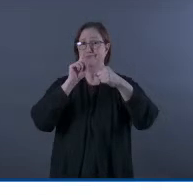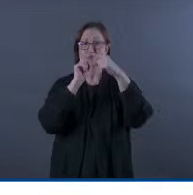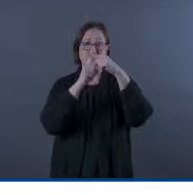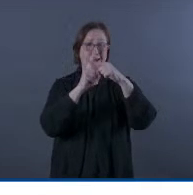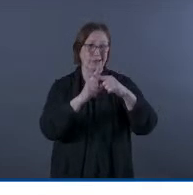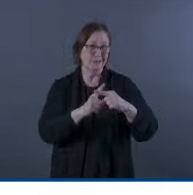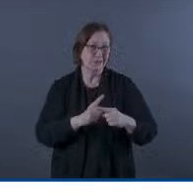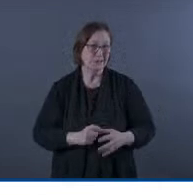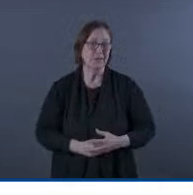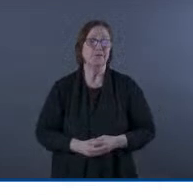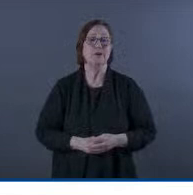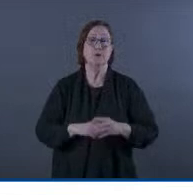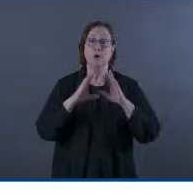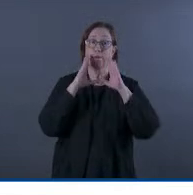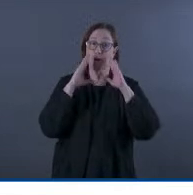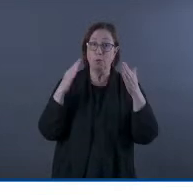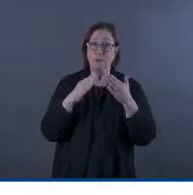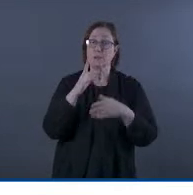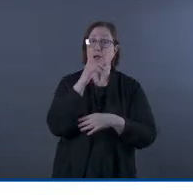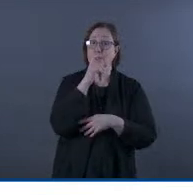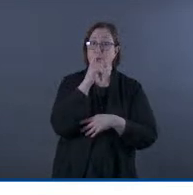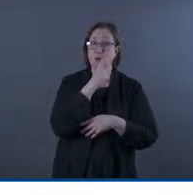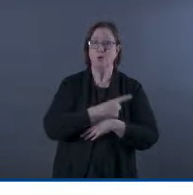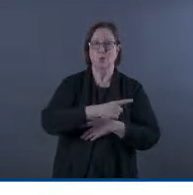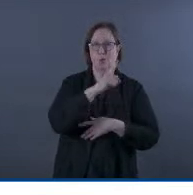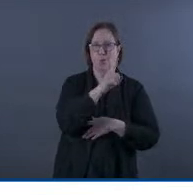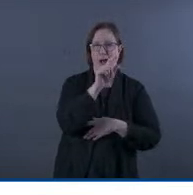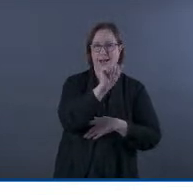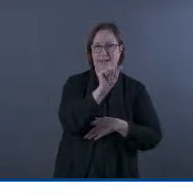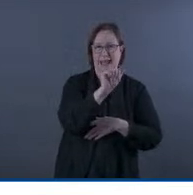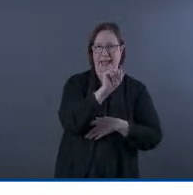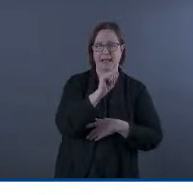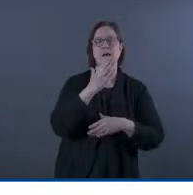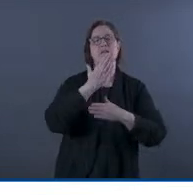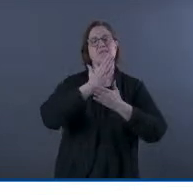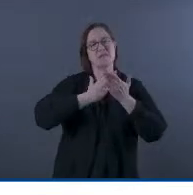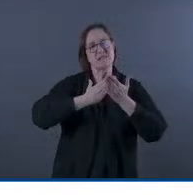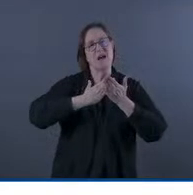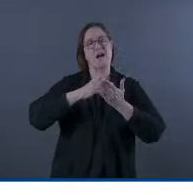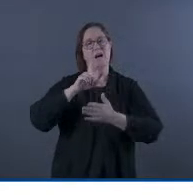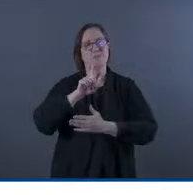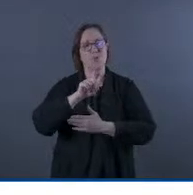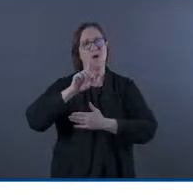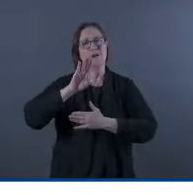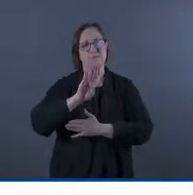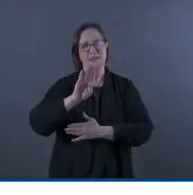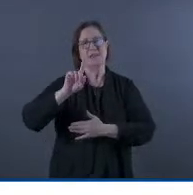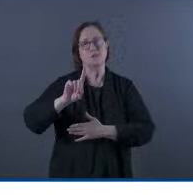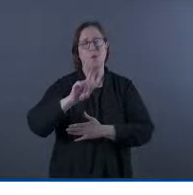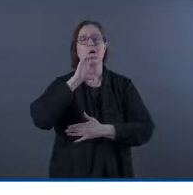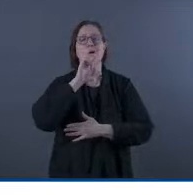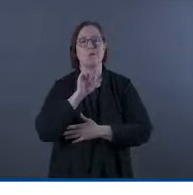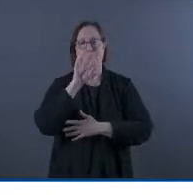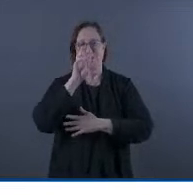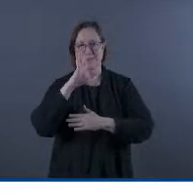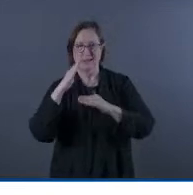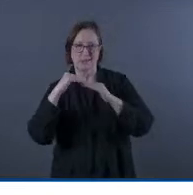on 1A health care workers and some 1B1 patients over 65. Because of that successful pilot,